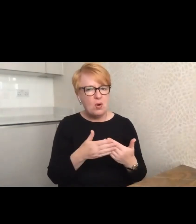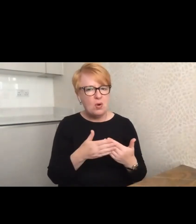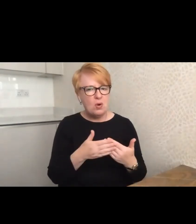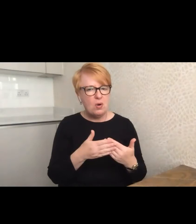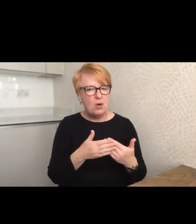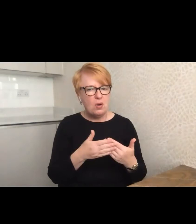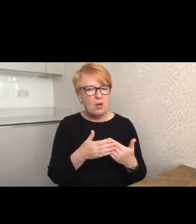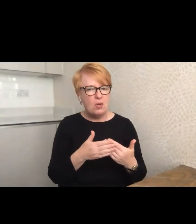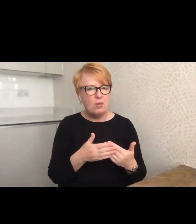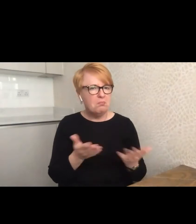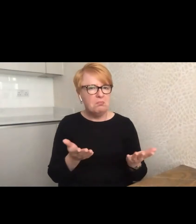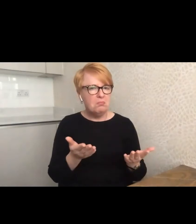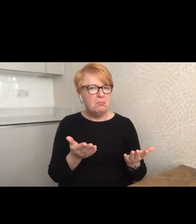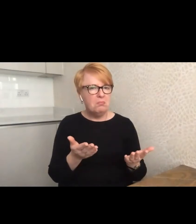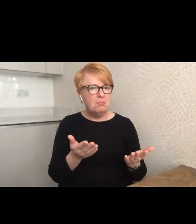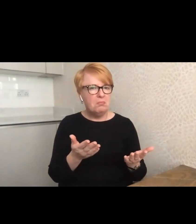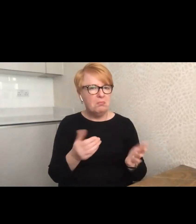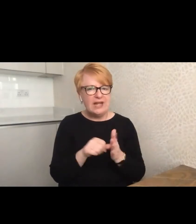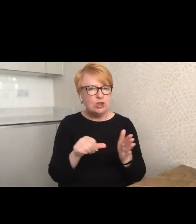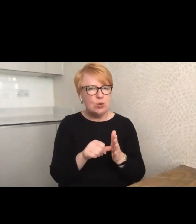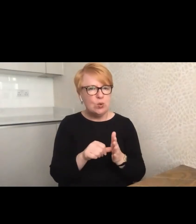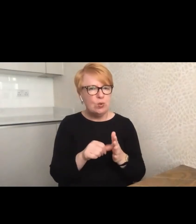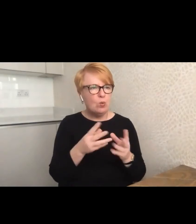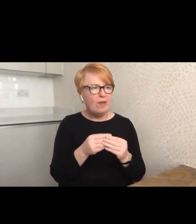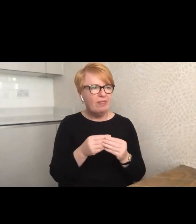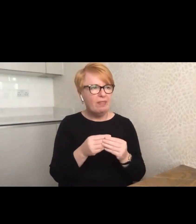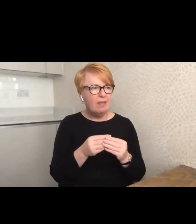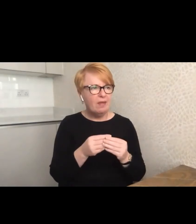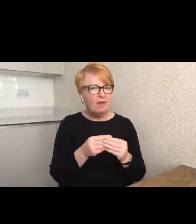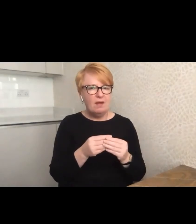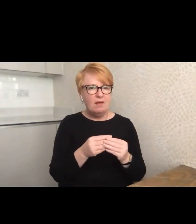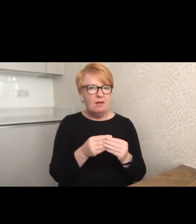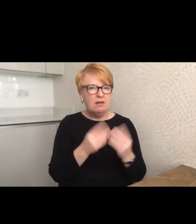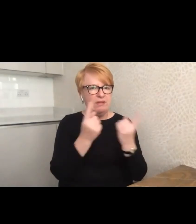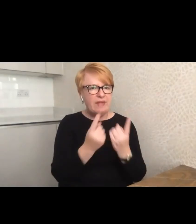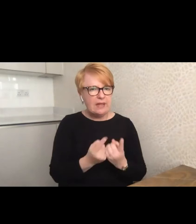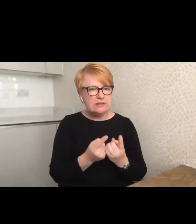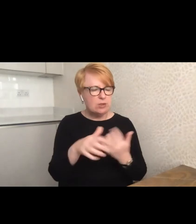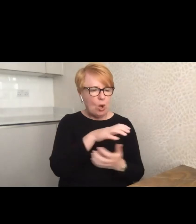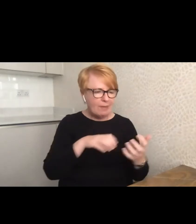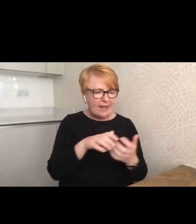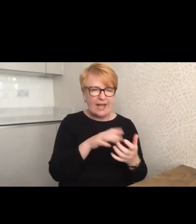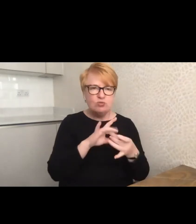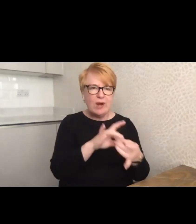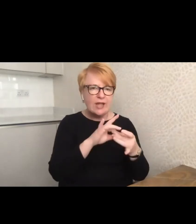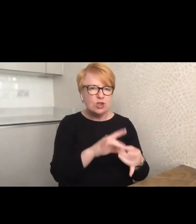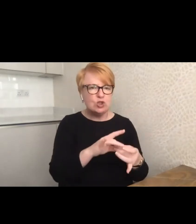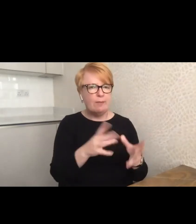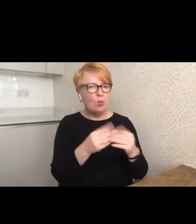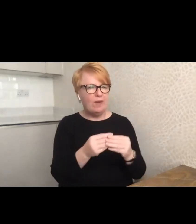Is there an issue with the kind of instrumentalisation that complicates the relationship between institutions and communities?